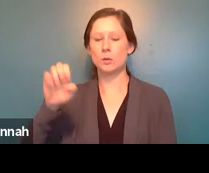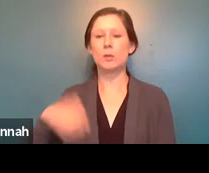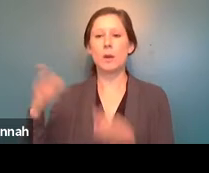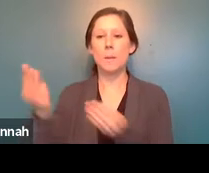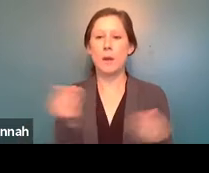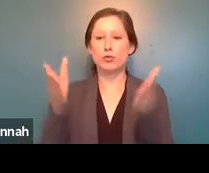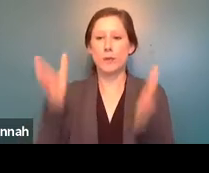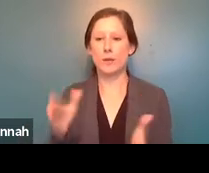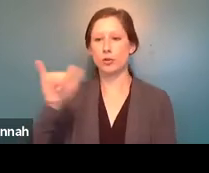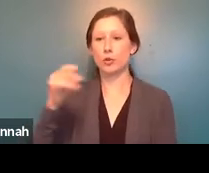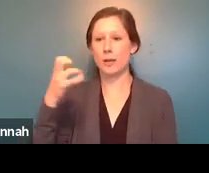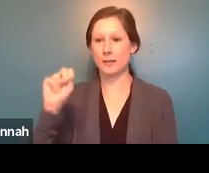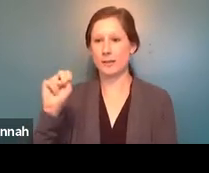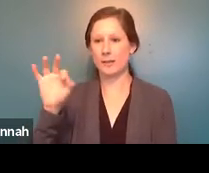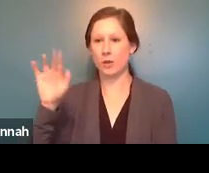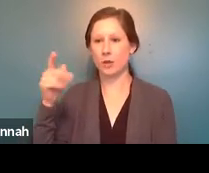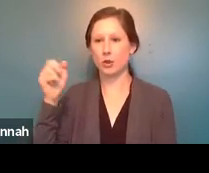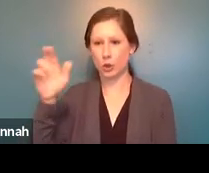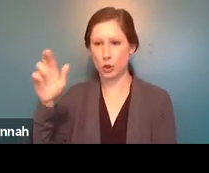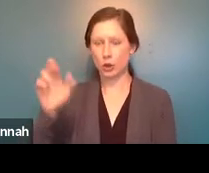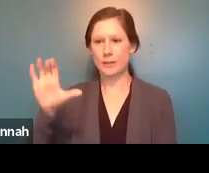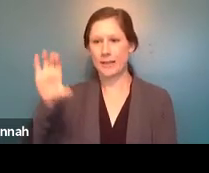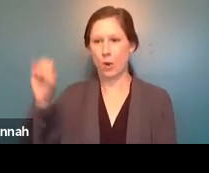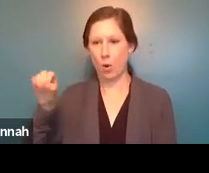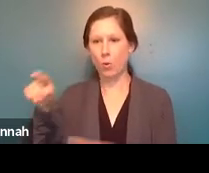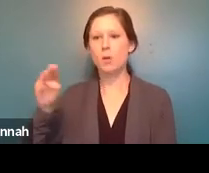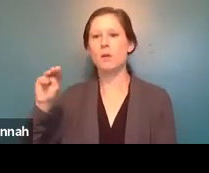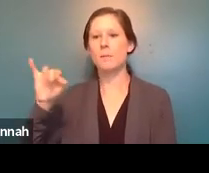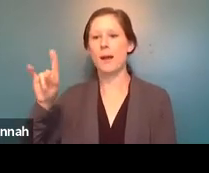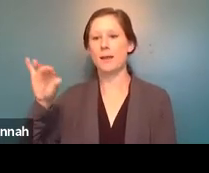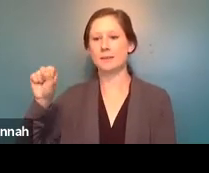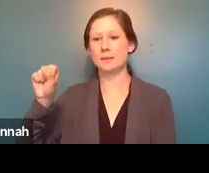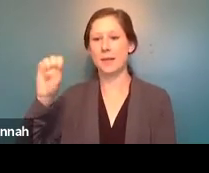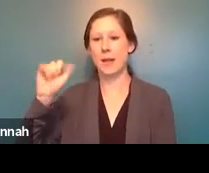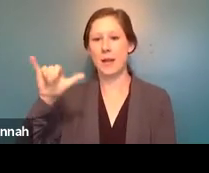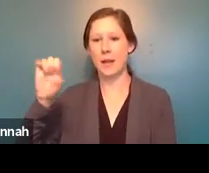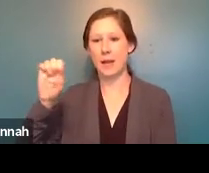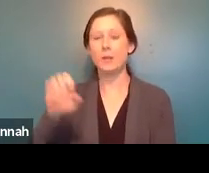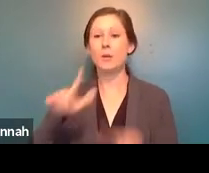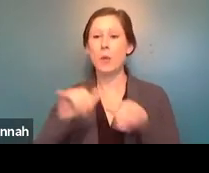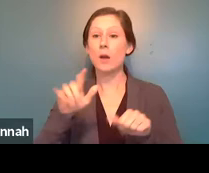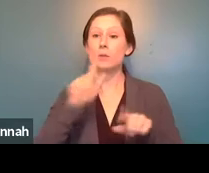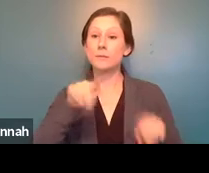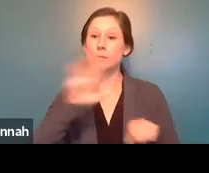president and CEO of MindsEye. And while you enter your questions and Jason and some of the other presenters look